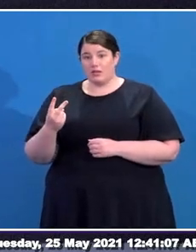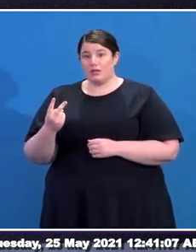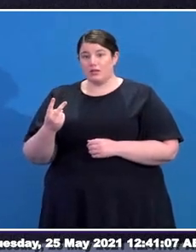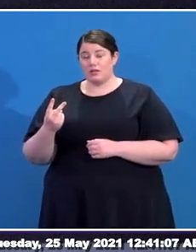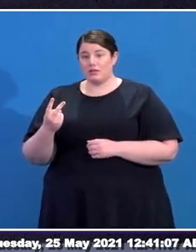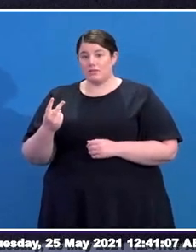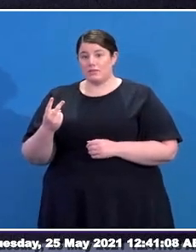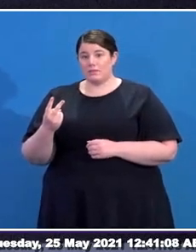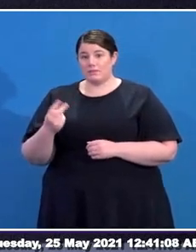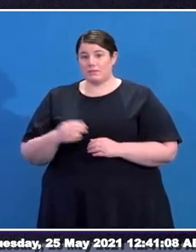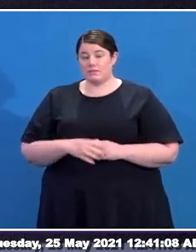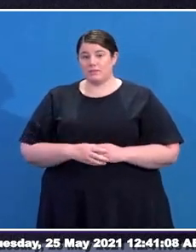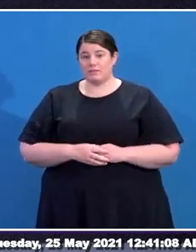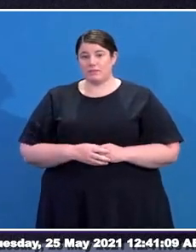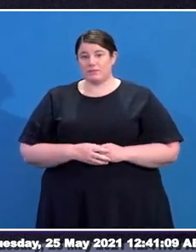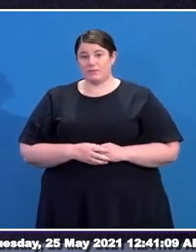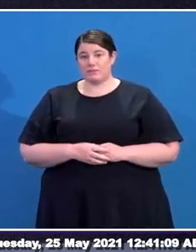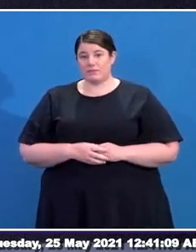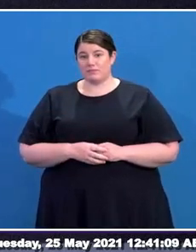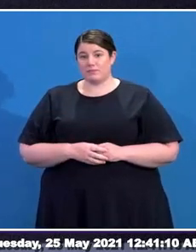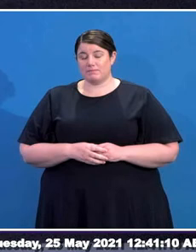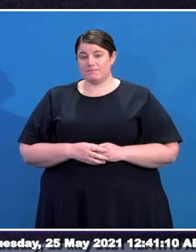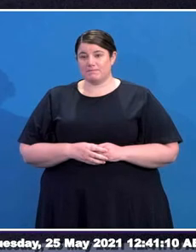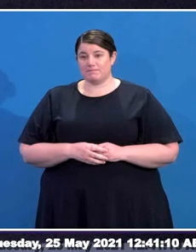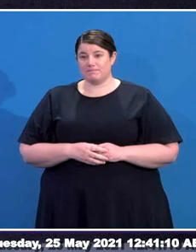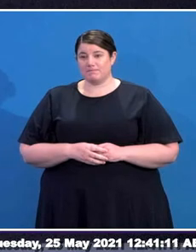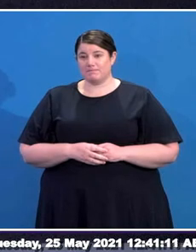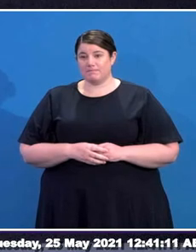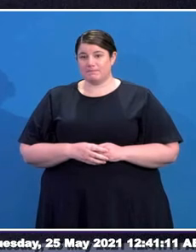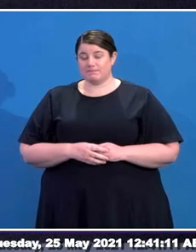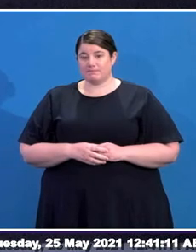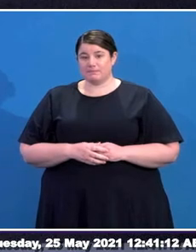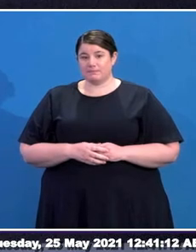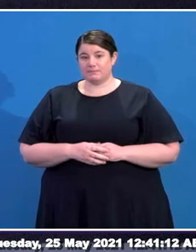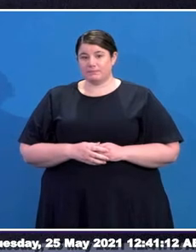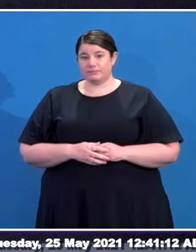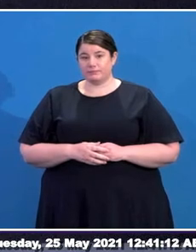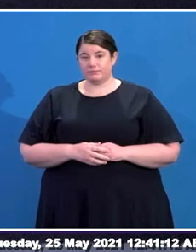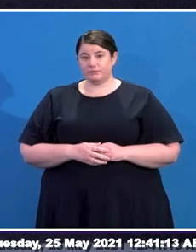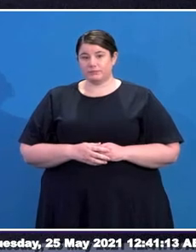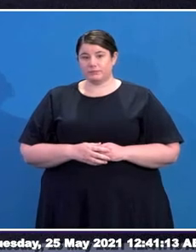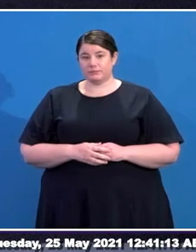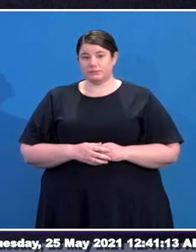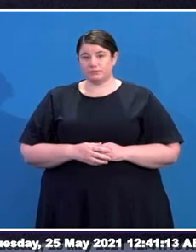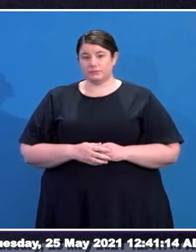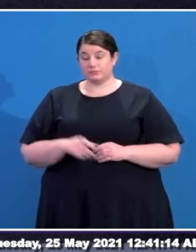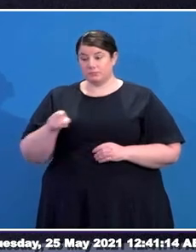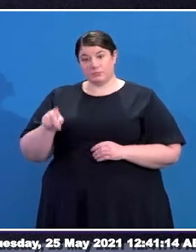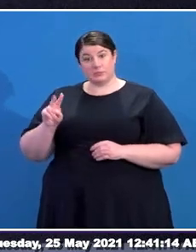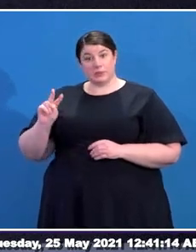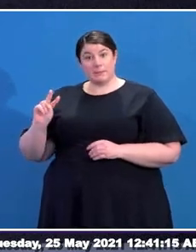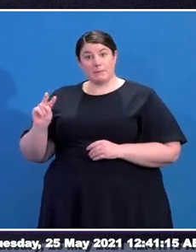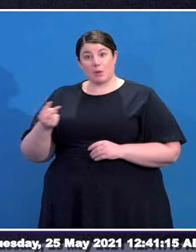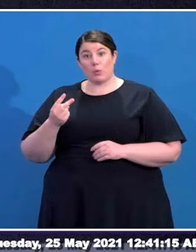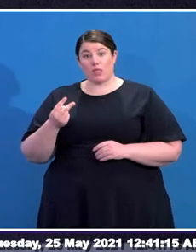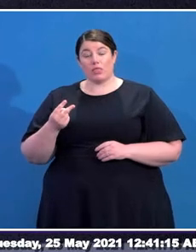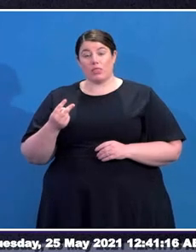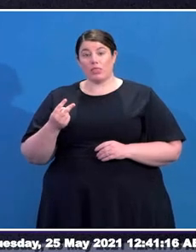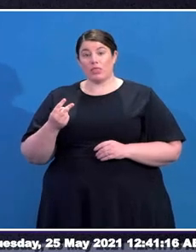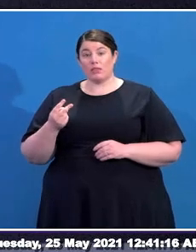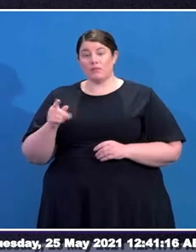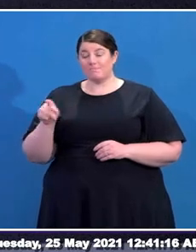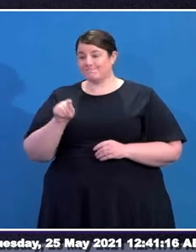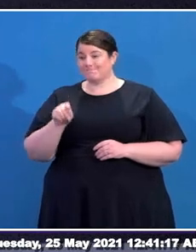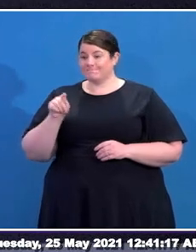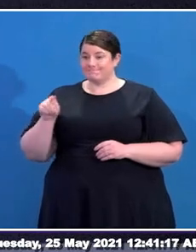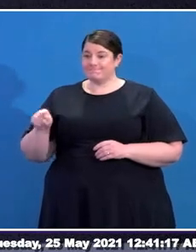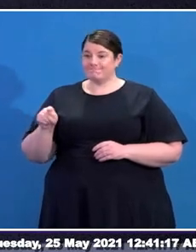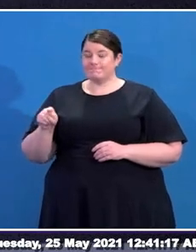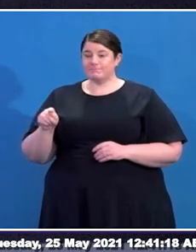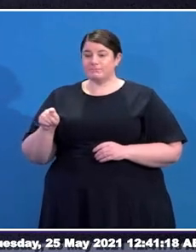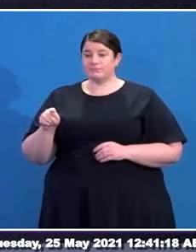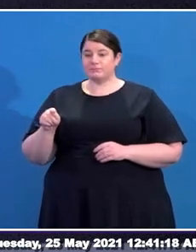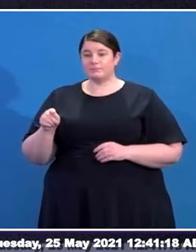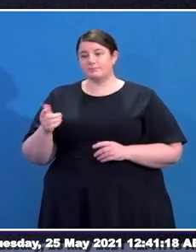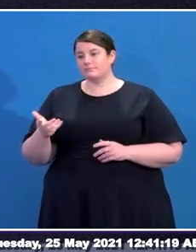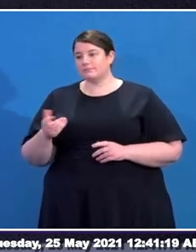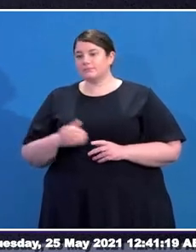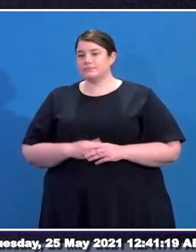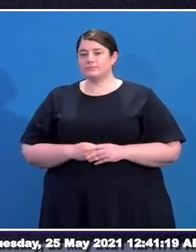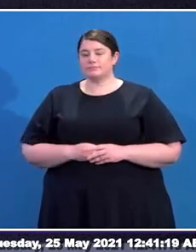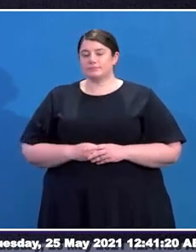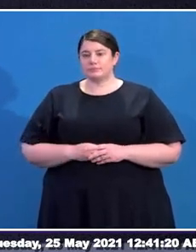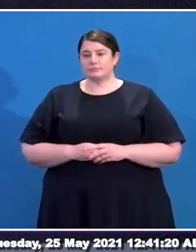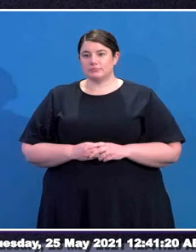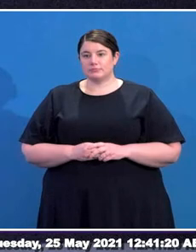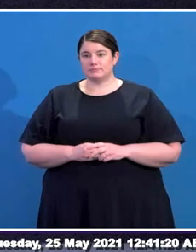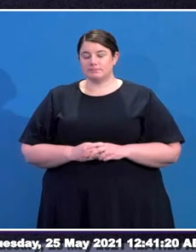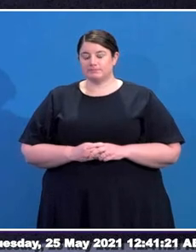By then they were --- you know, they were both, you know, kind of --- we